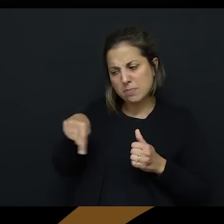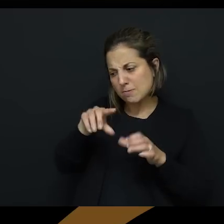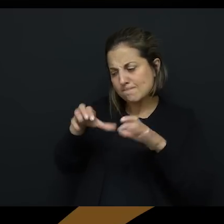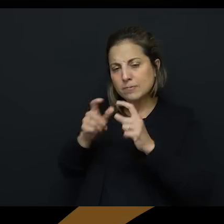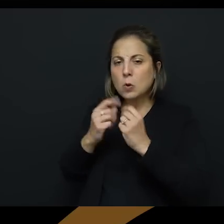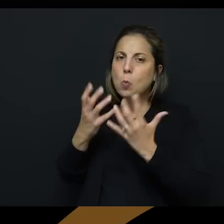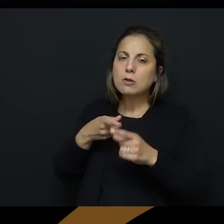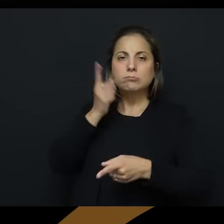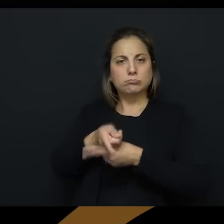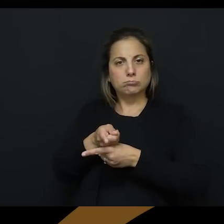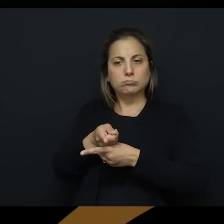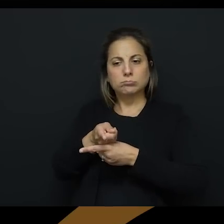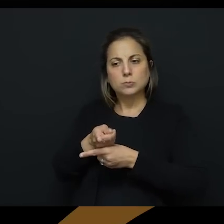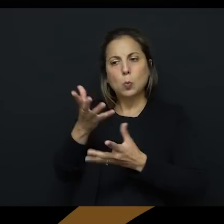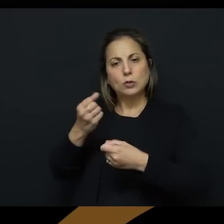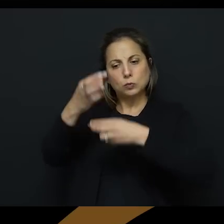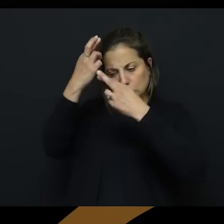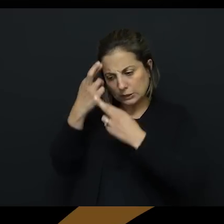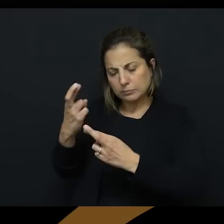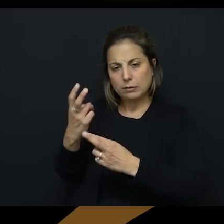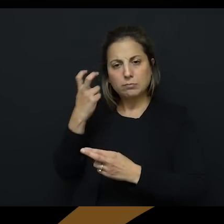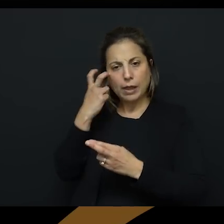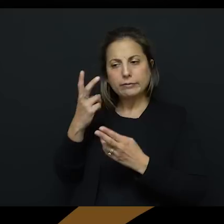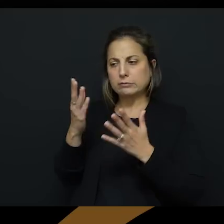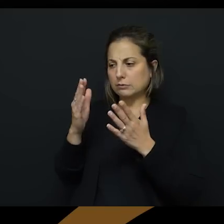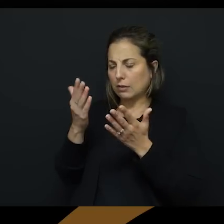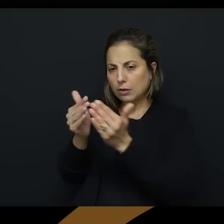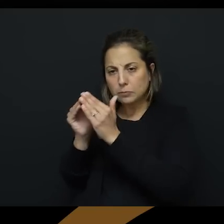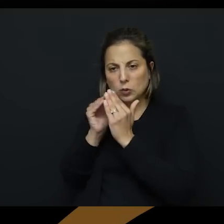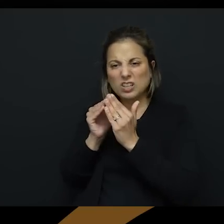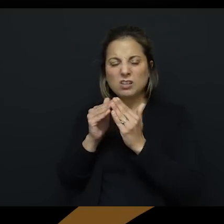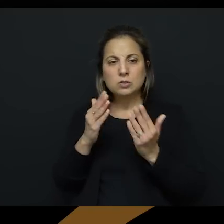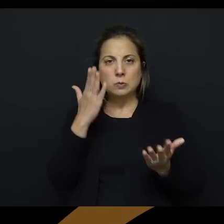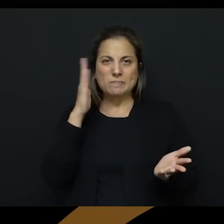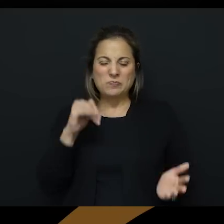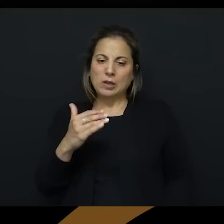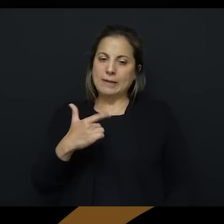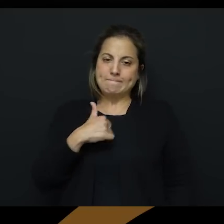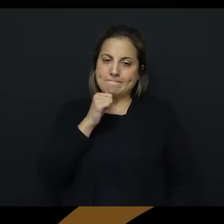And they wanted to make sure that blindness was respected and, you know, I don't work on projects where I don't feel